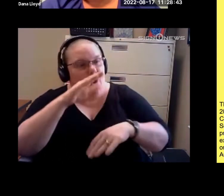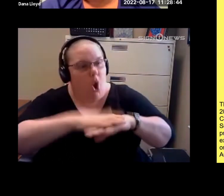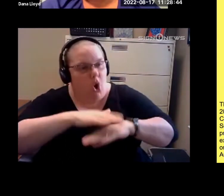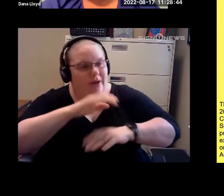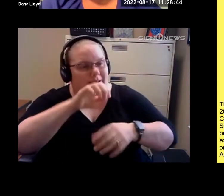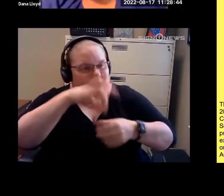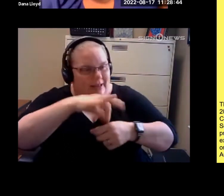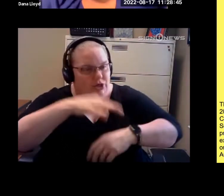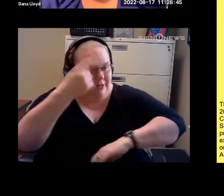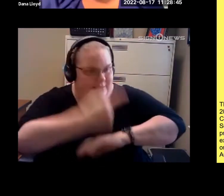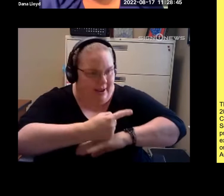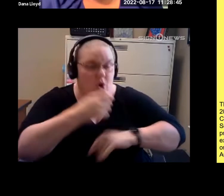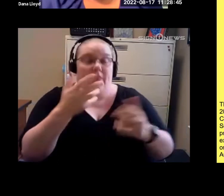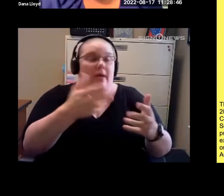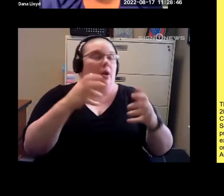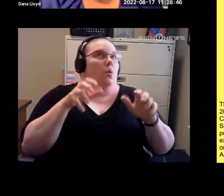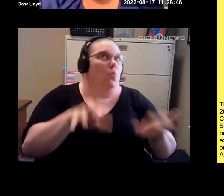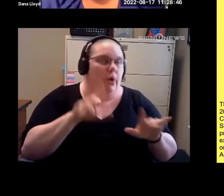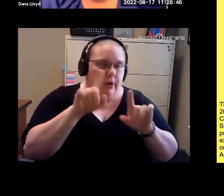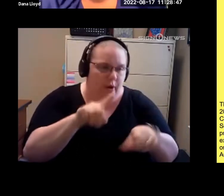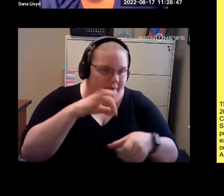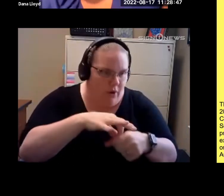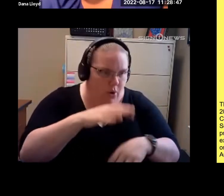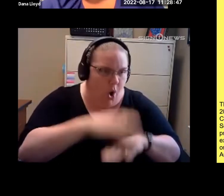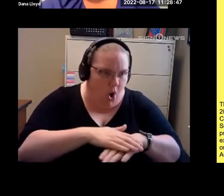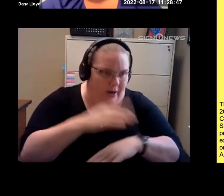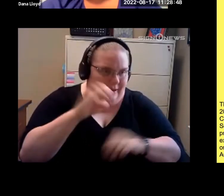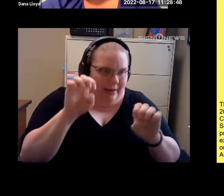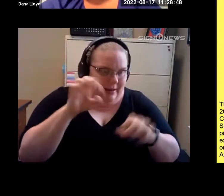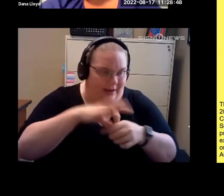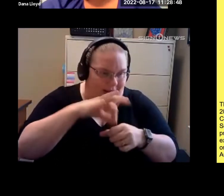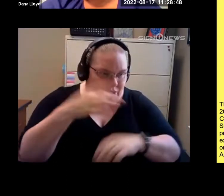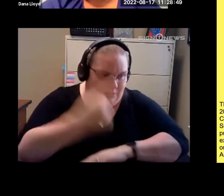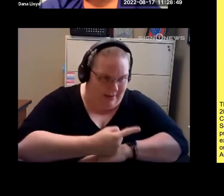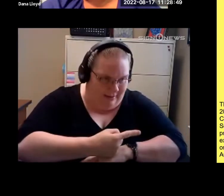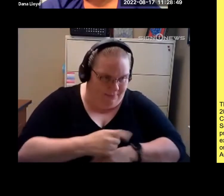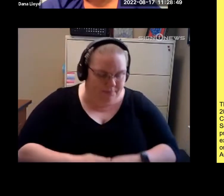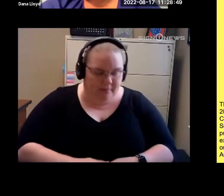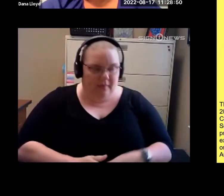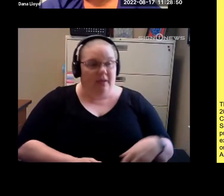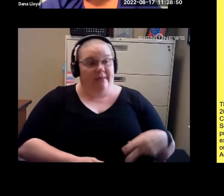or they don't want to go to the on Election Day um and there are two steps well I guess there's